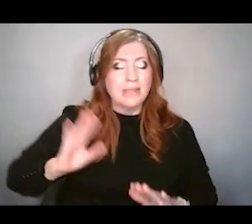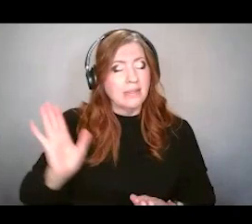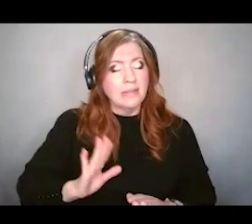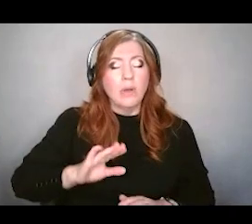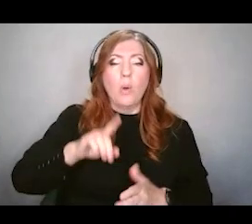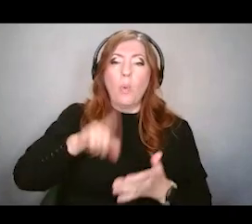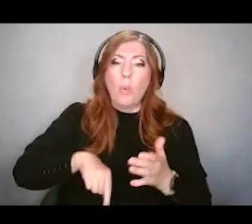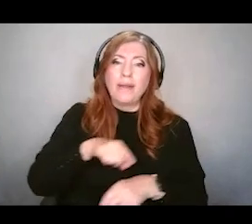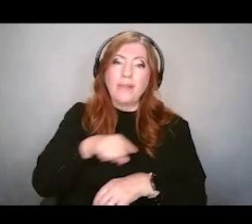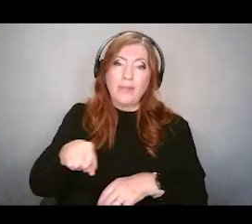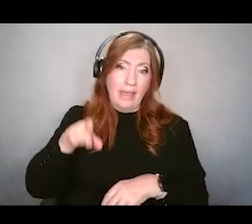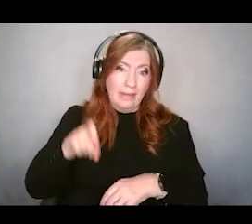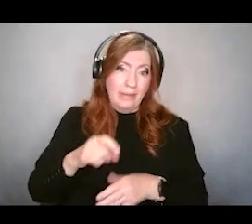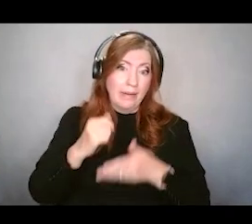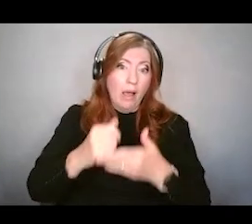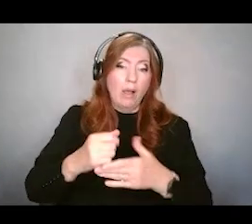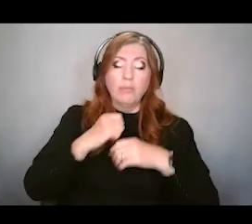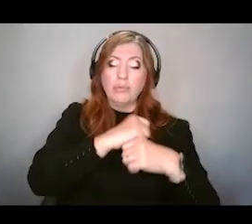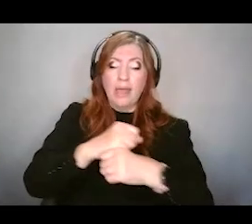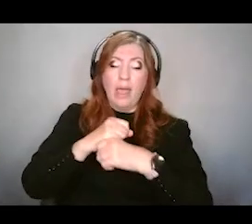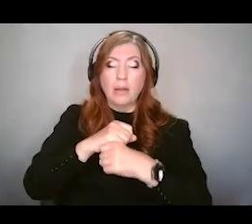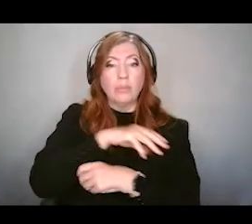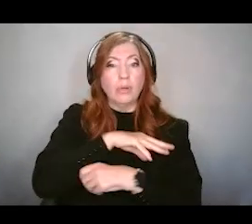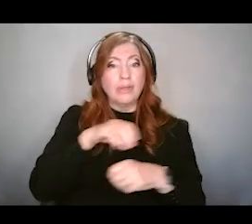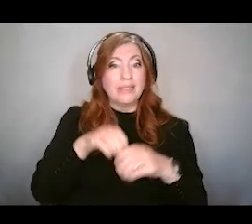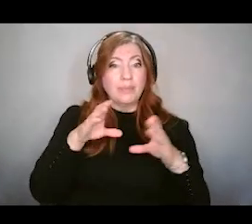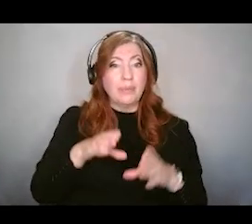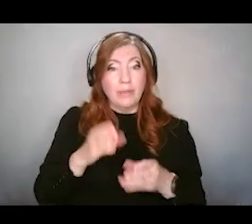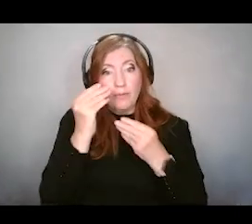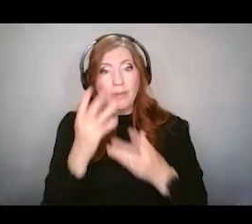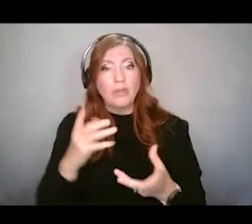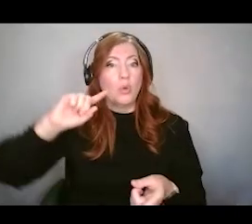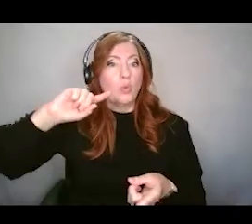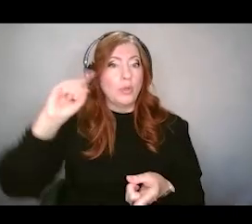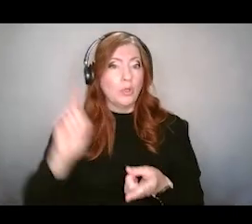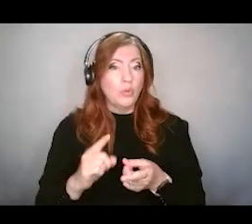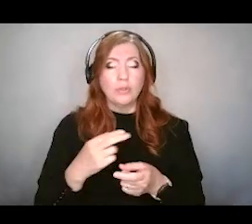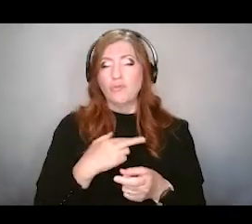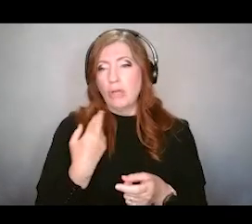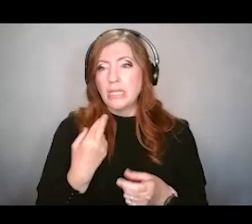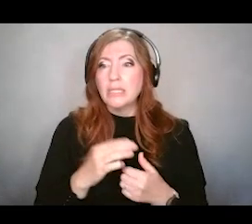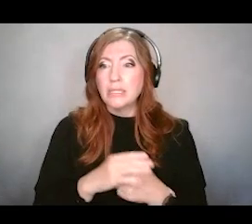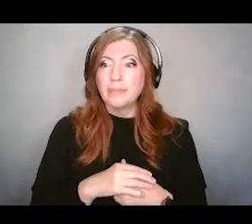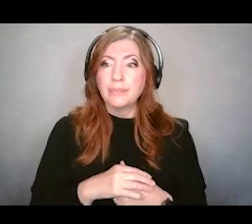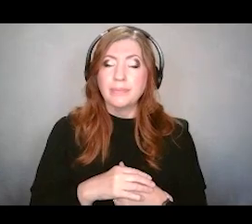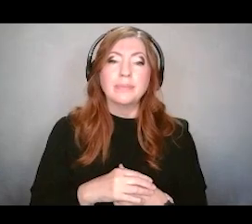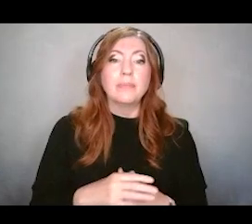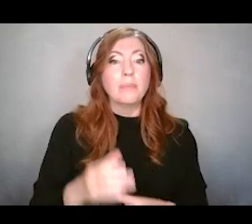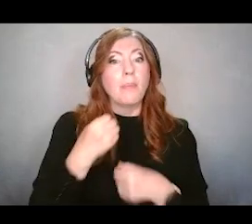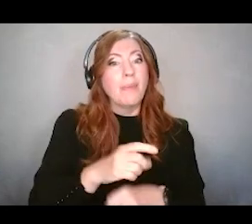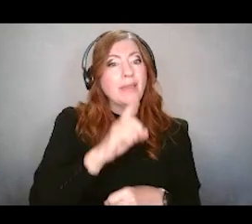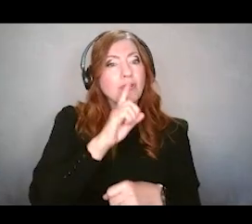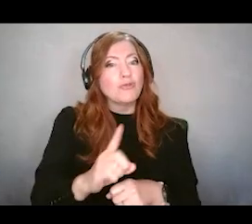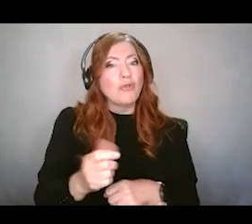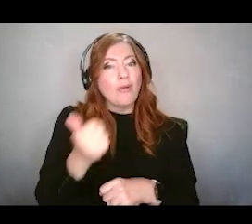This helps protect participant information and reduces risk. Be sure that any data storage and